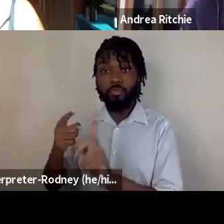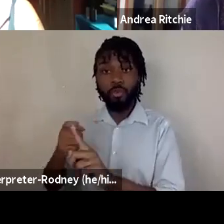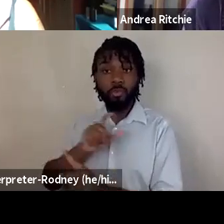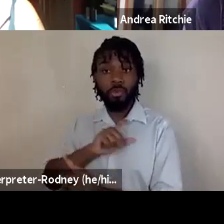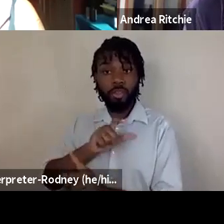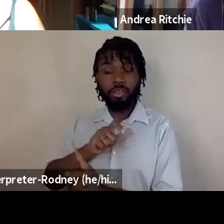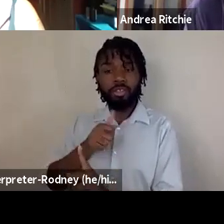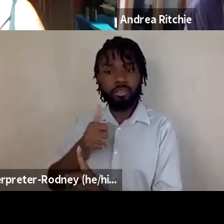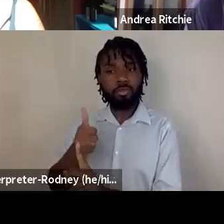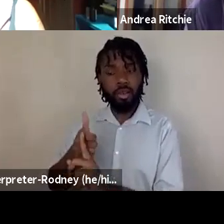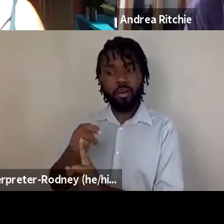disabled in some way.